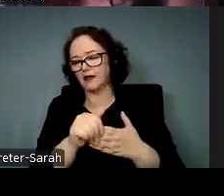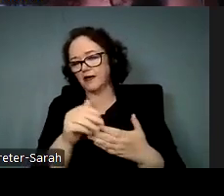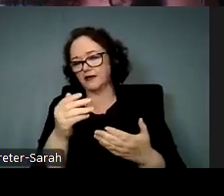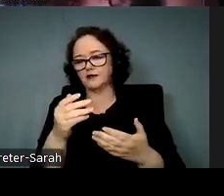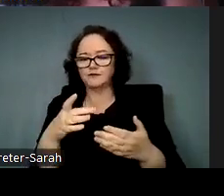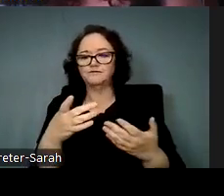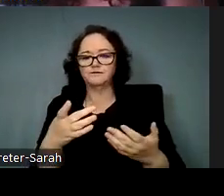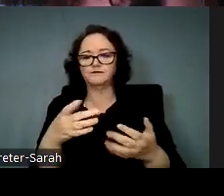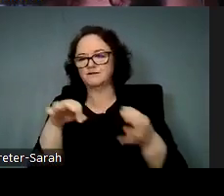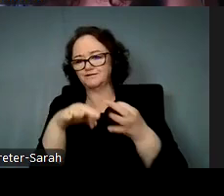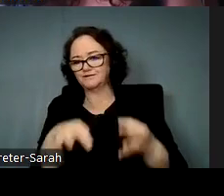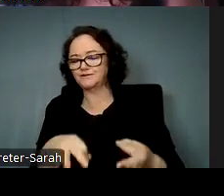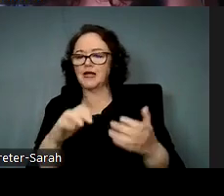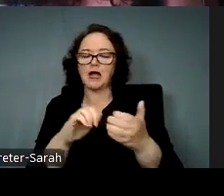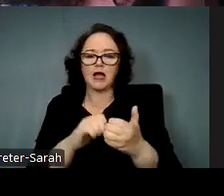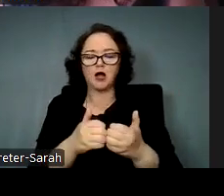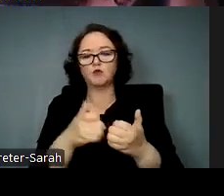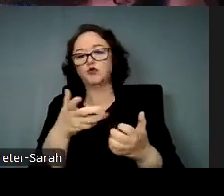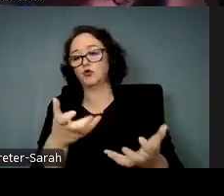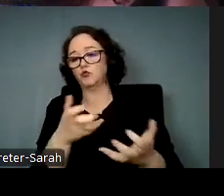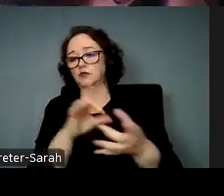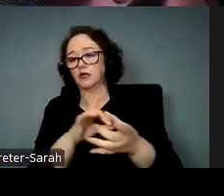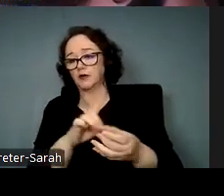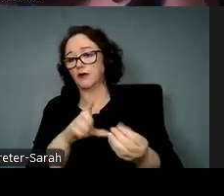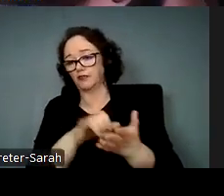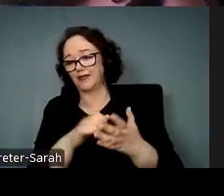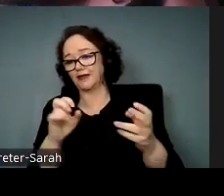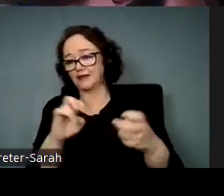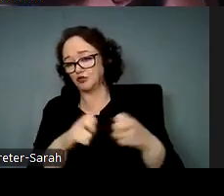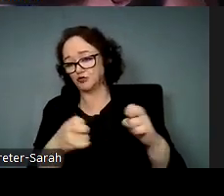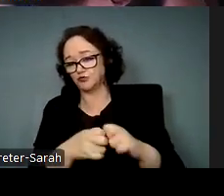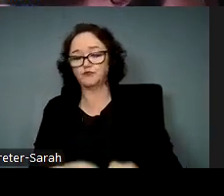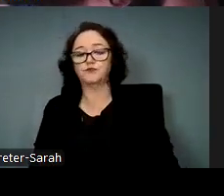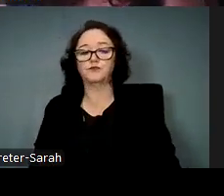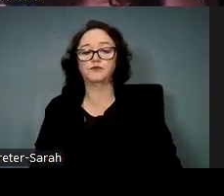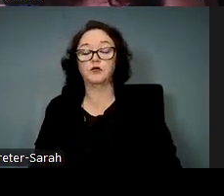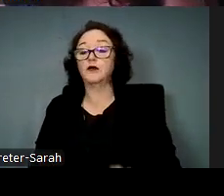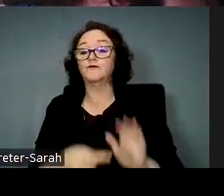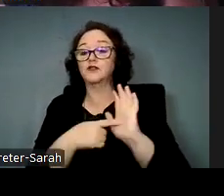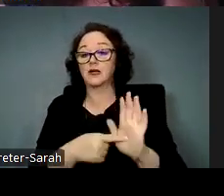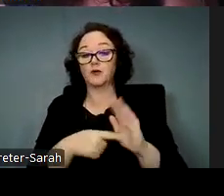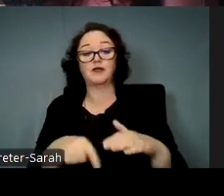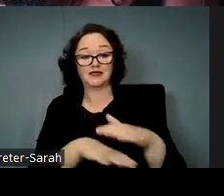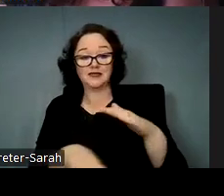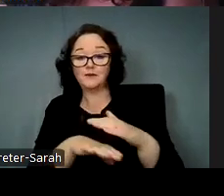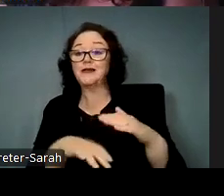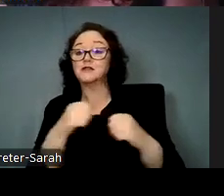want to talk about, or comment on that issue? So, for example, in the basic structure, if you want to talk about